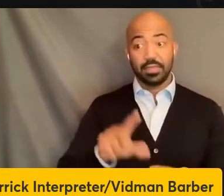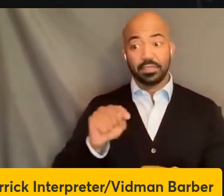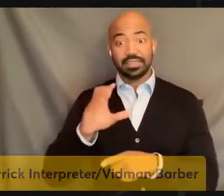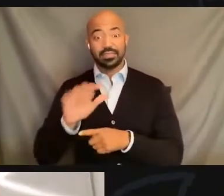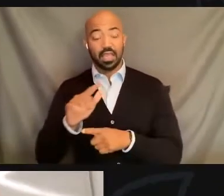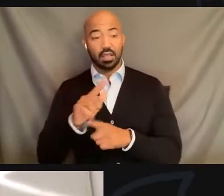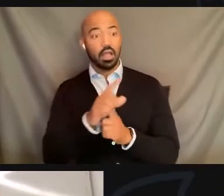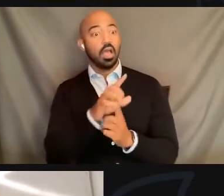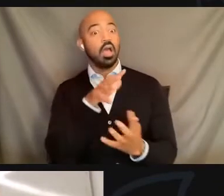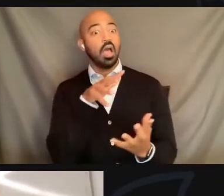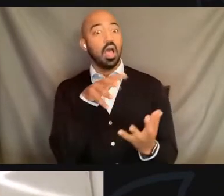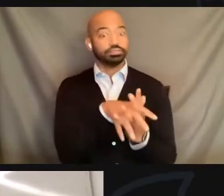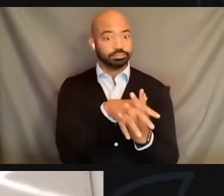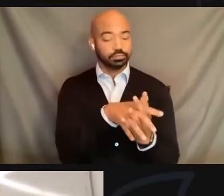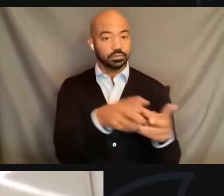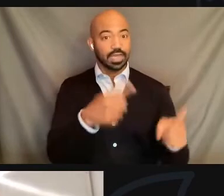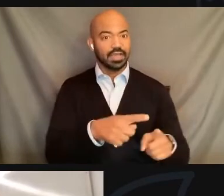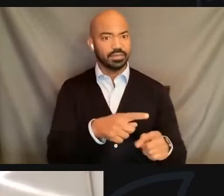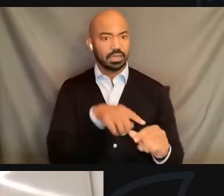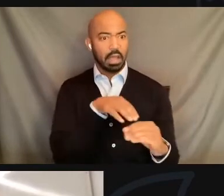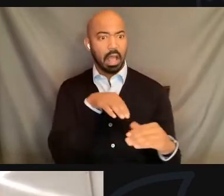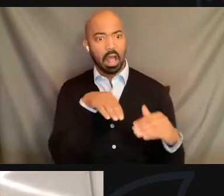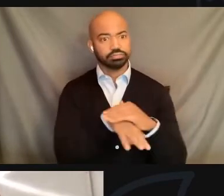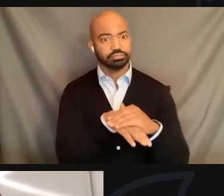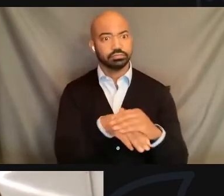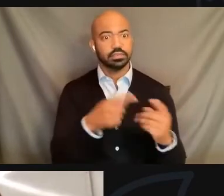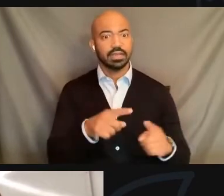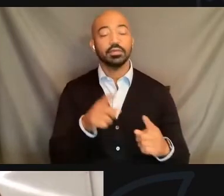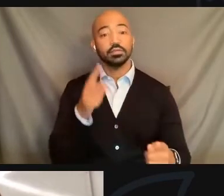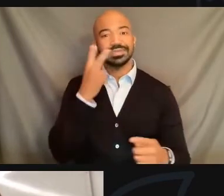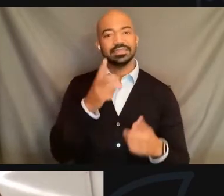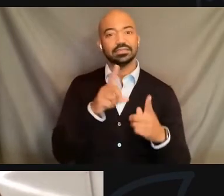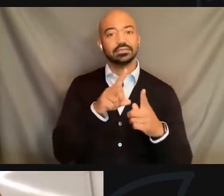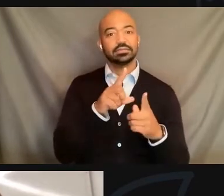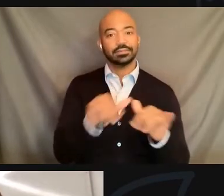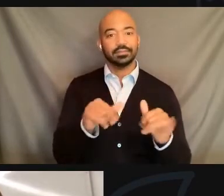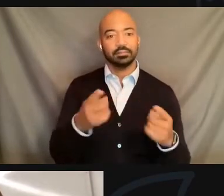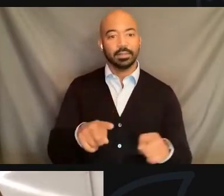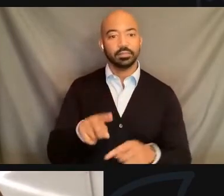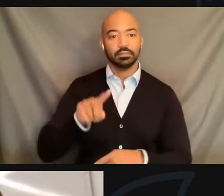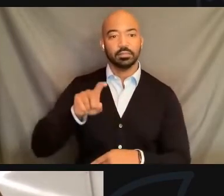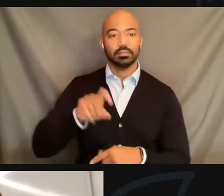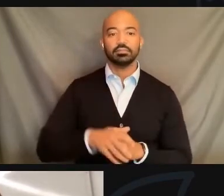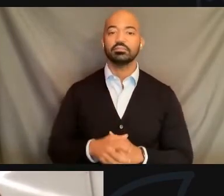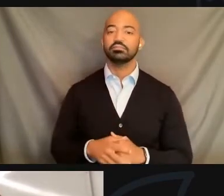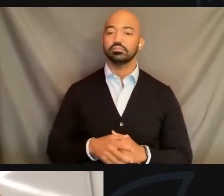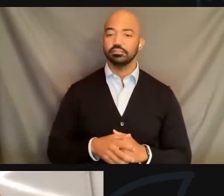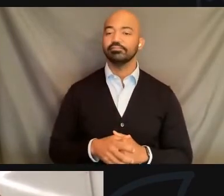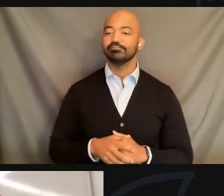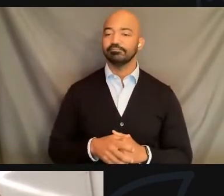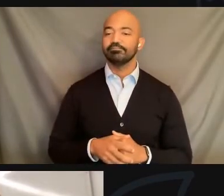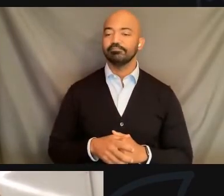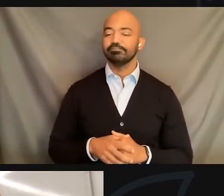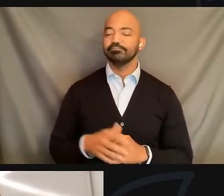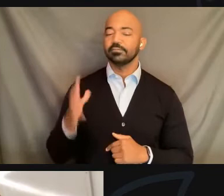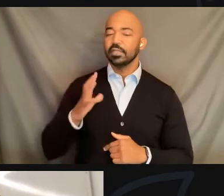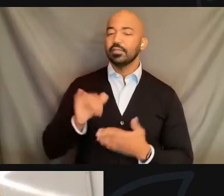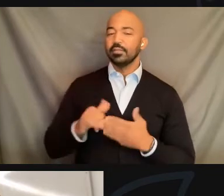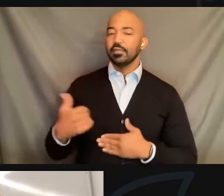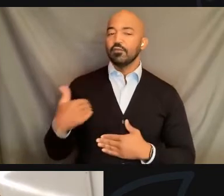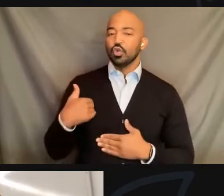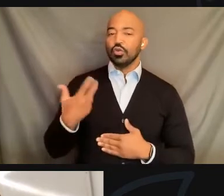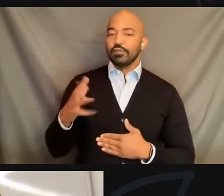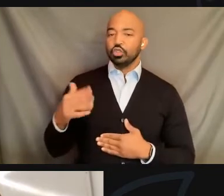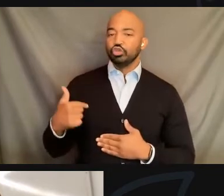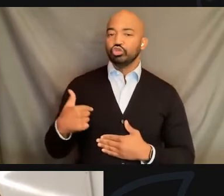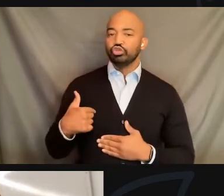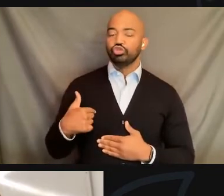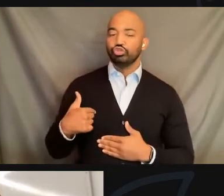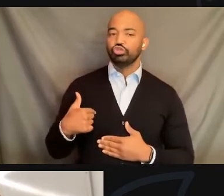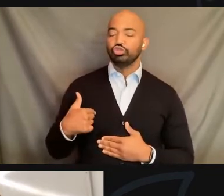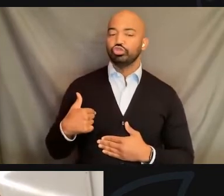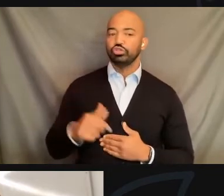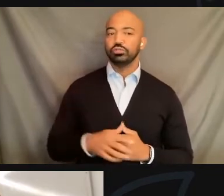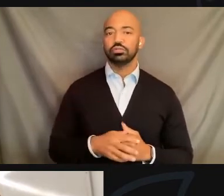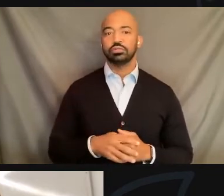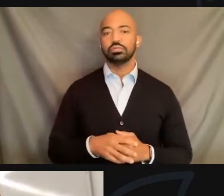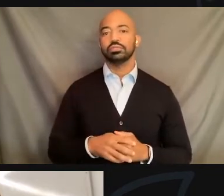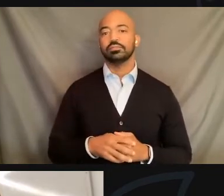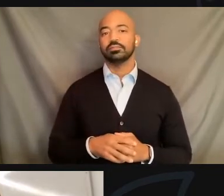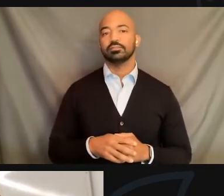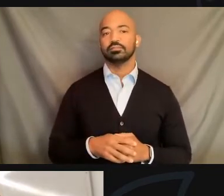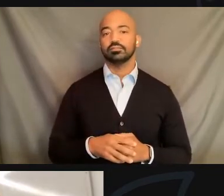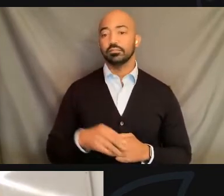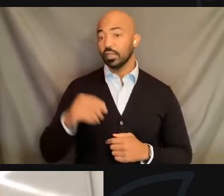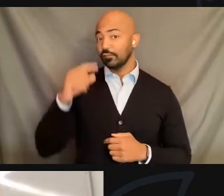and we have, so we have we have we I have done this. So I have looked at them, when they were with the mice of young before